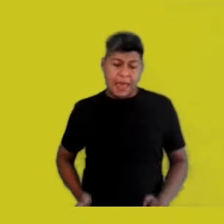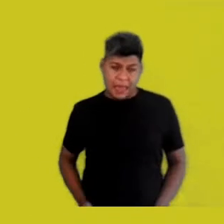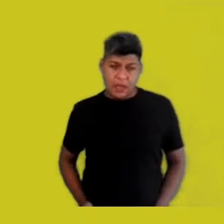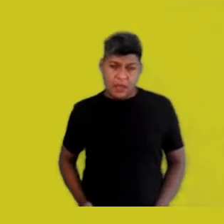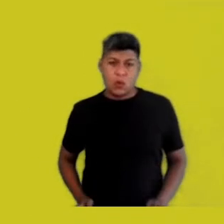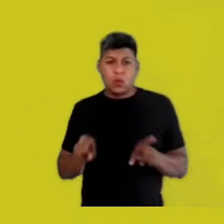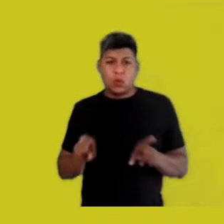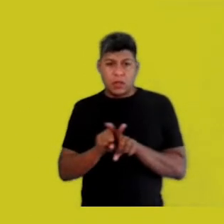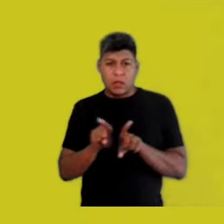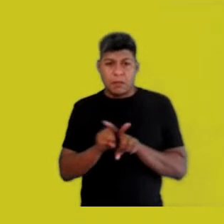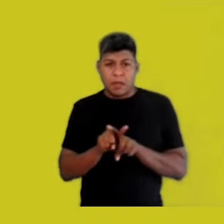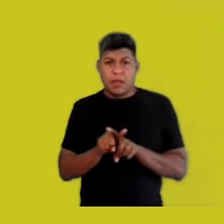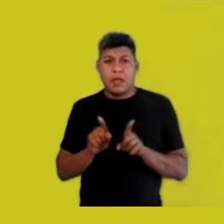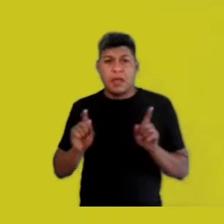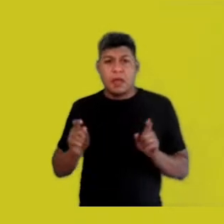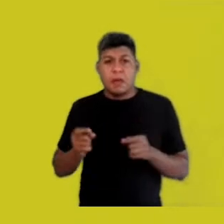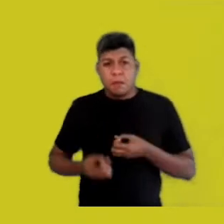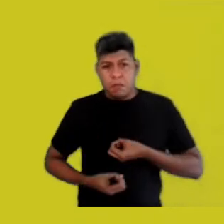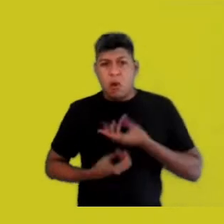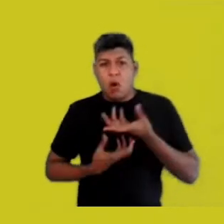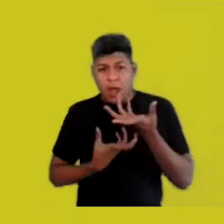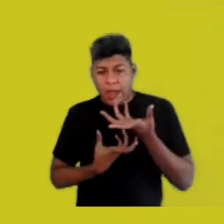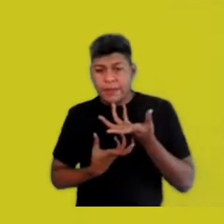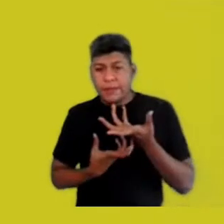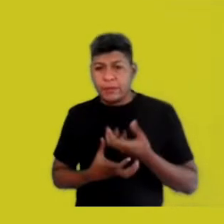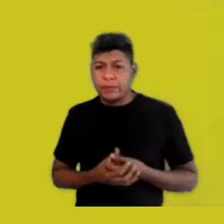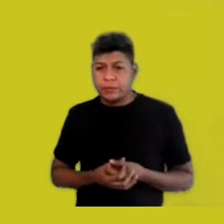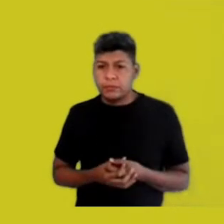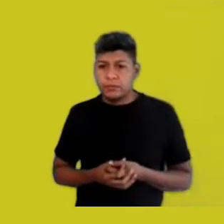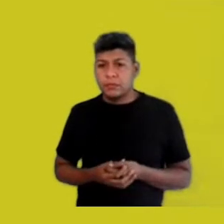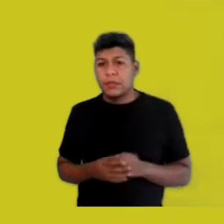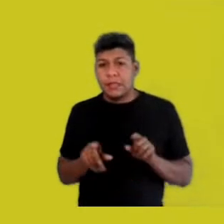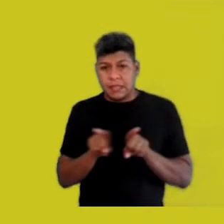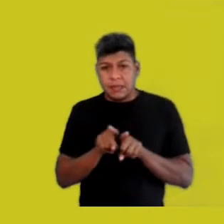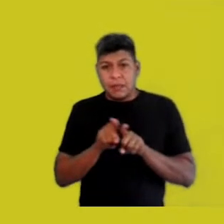and much less an indication that we should stay there,